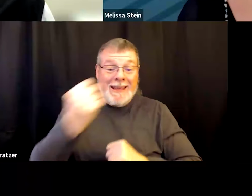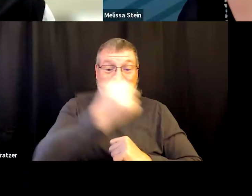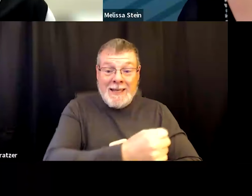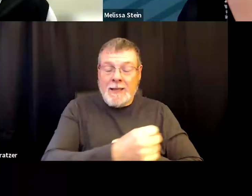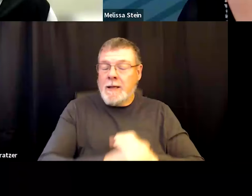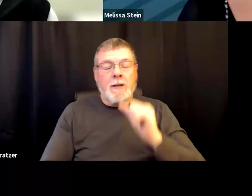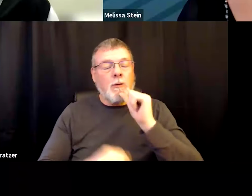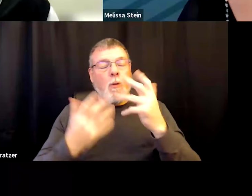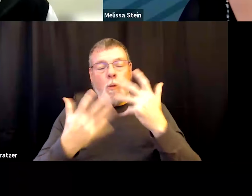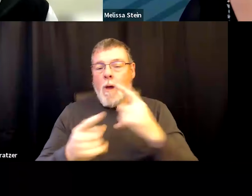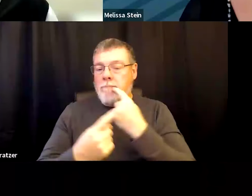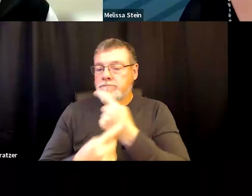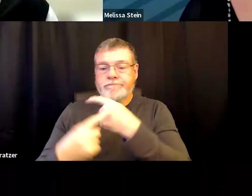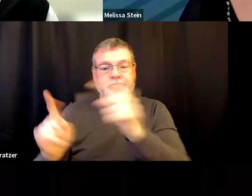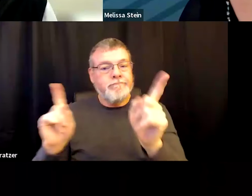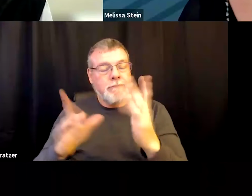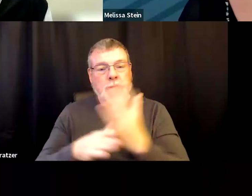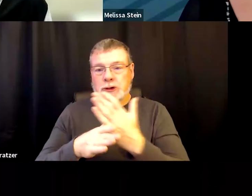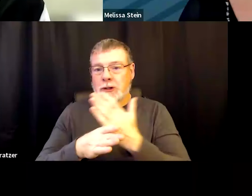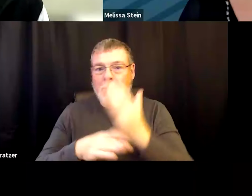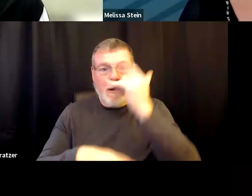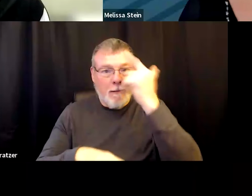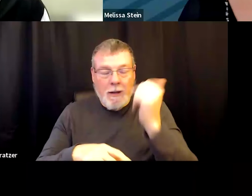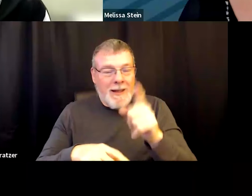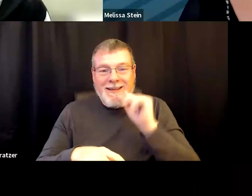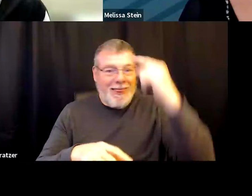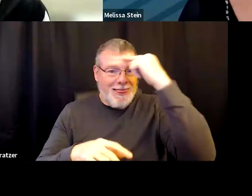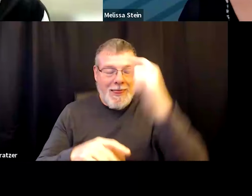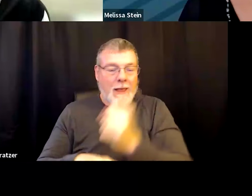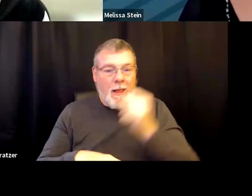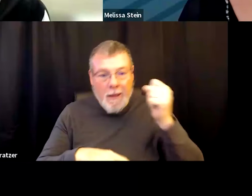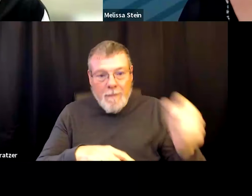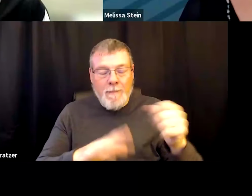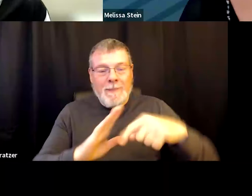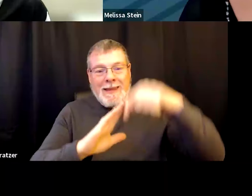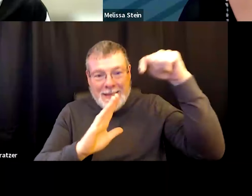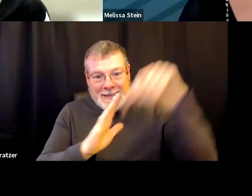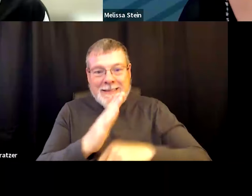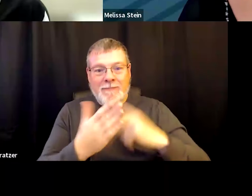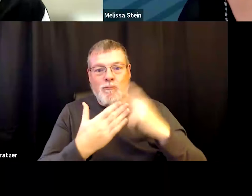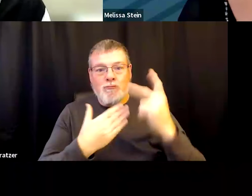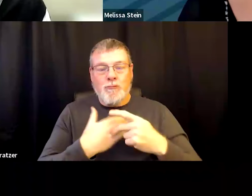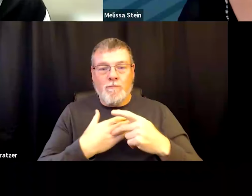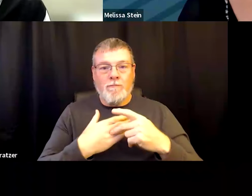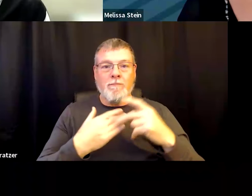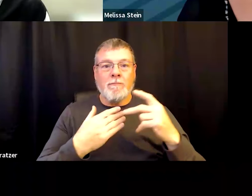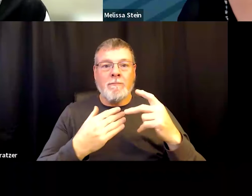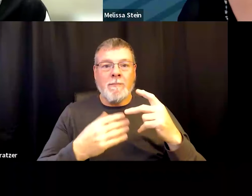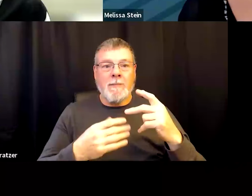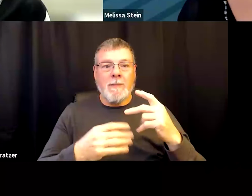don't wanna disclose that information because they think they're gonna be placed in intensive programming that may keep them from working,